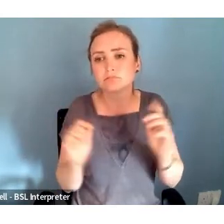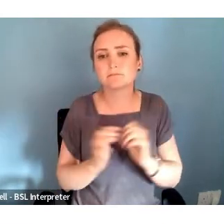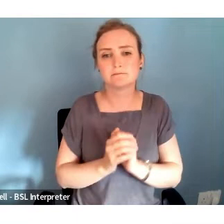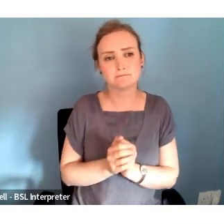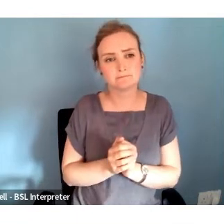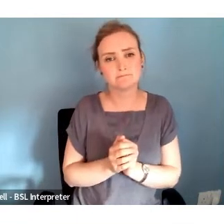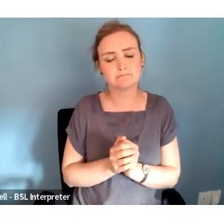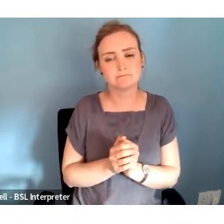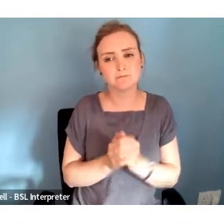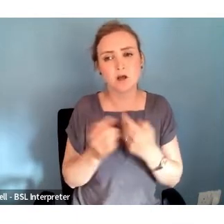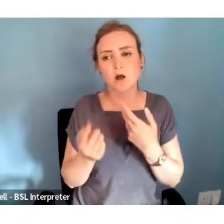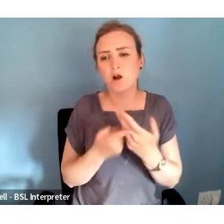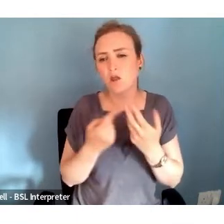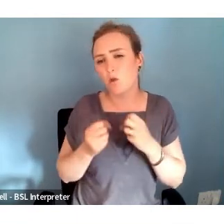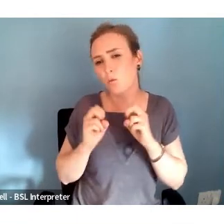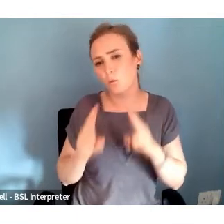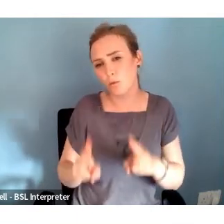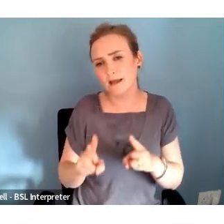way of offering adjustments is saying the